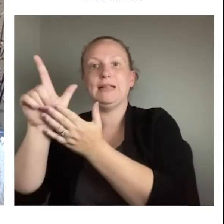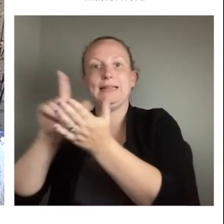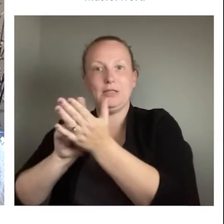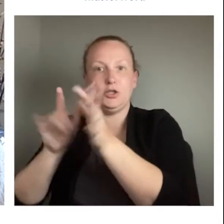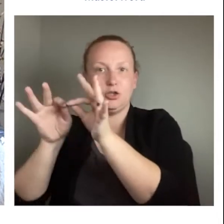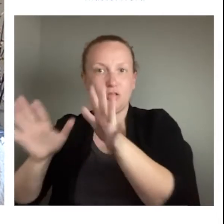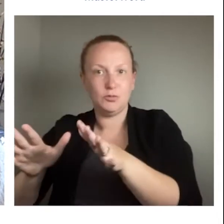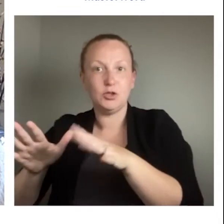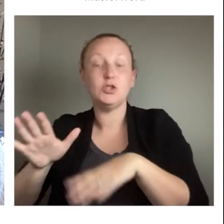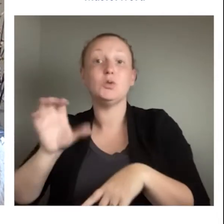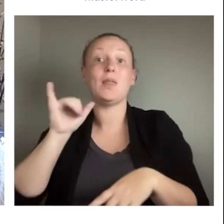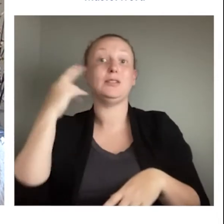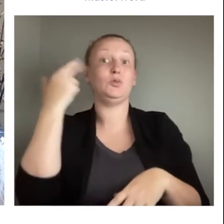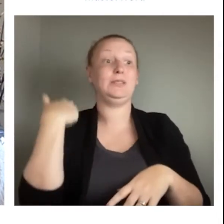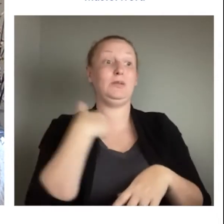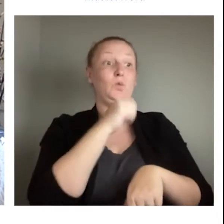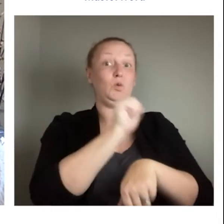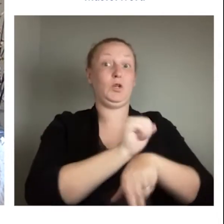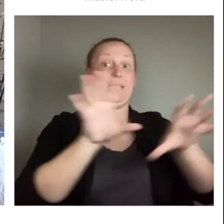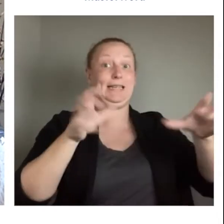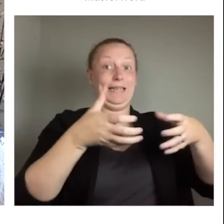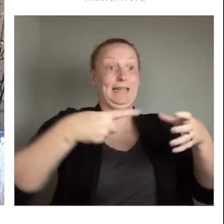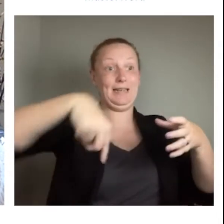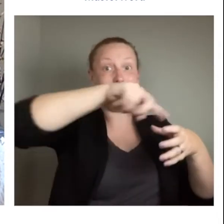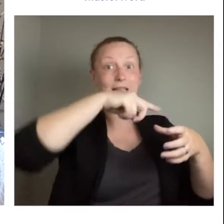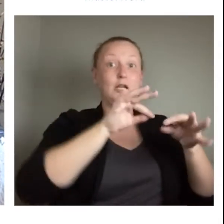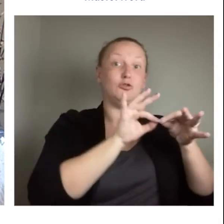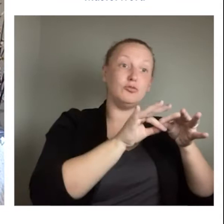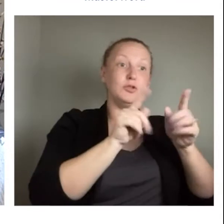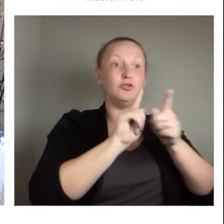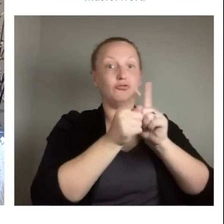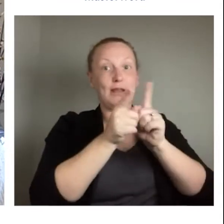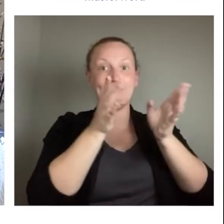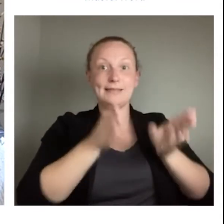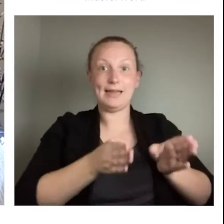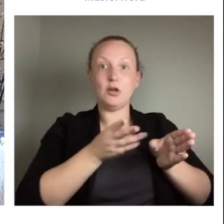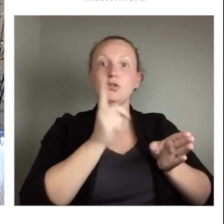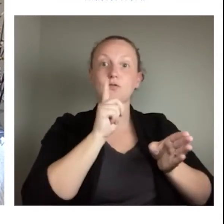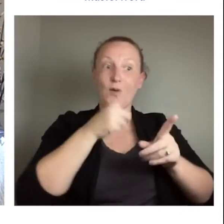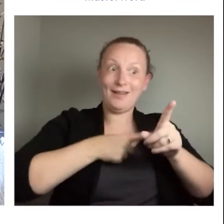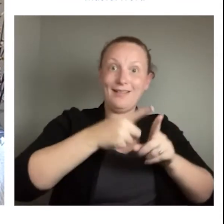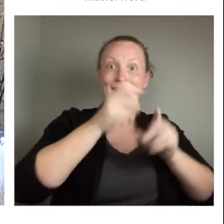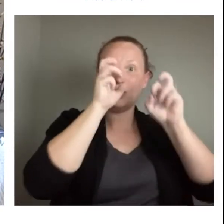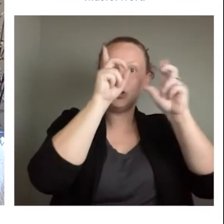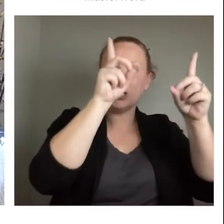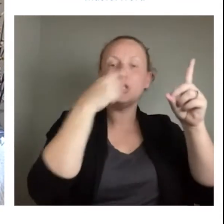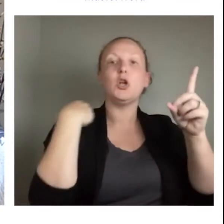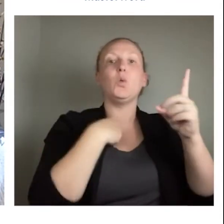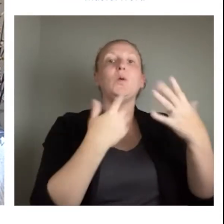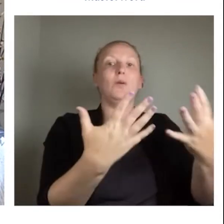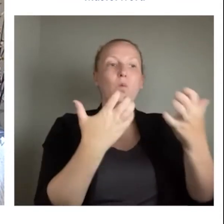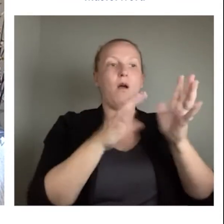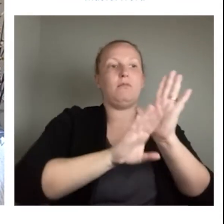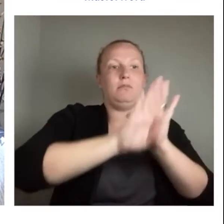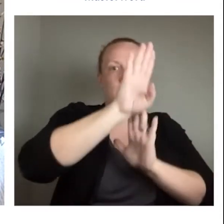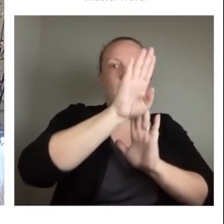Translators in Education. And we want to ah develop some guidelines and code of ethics for all school interpreters